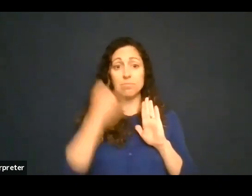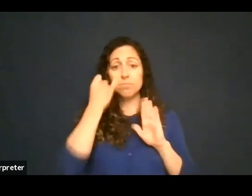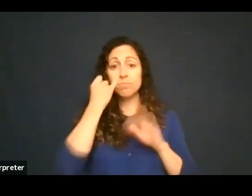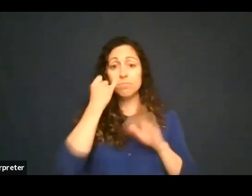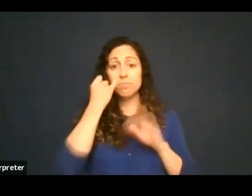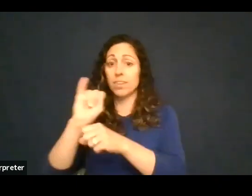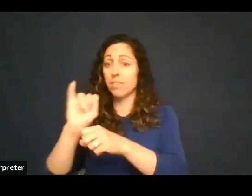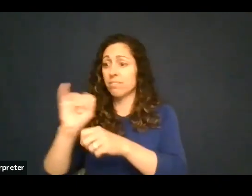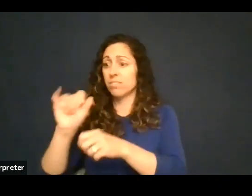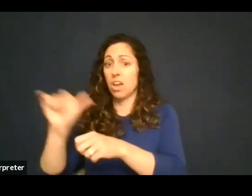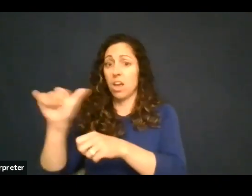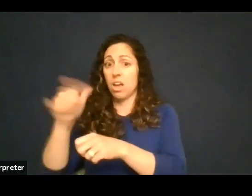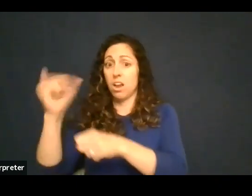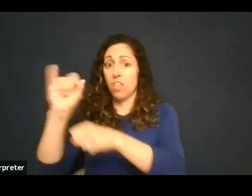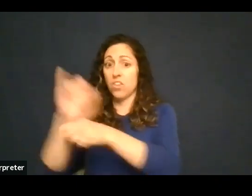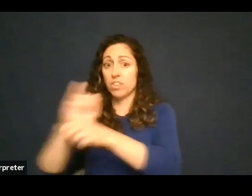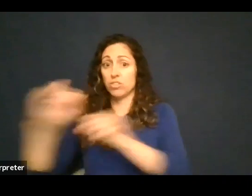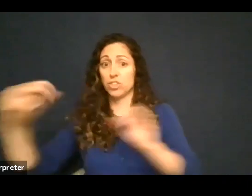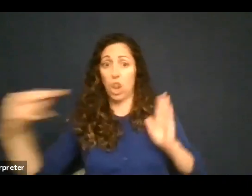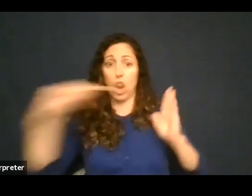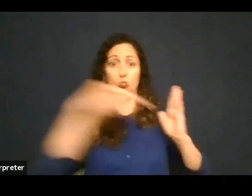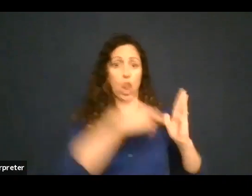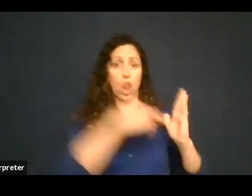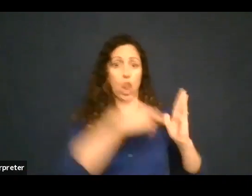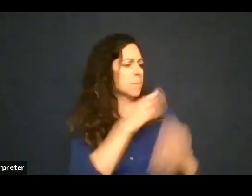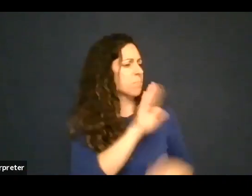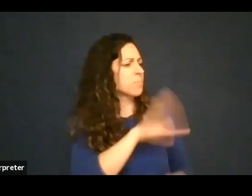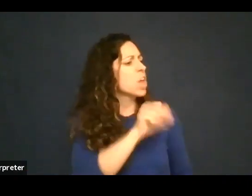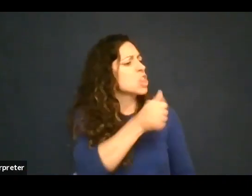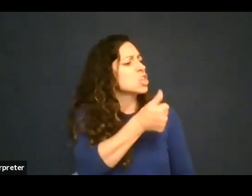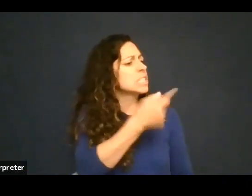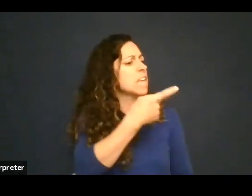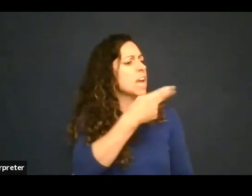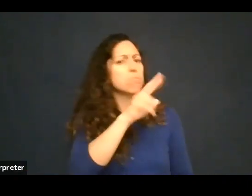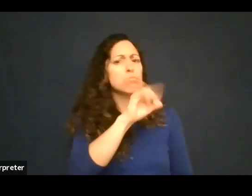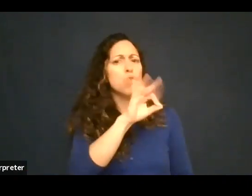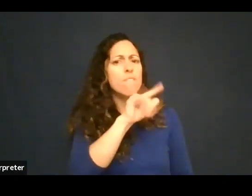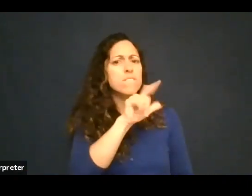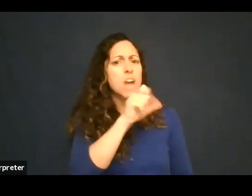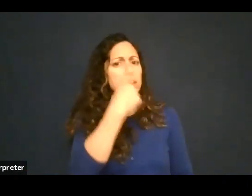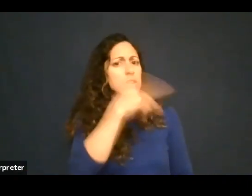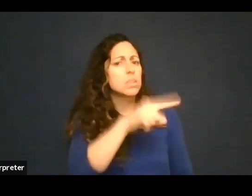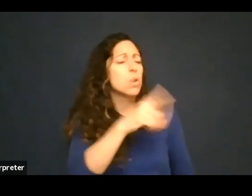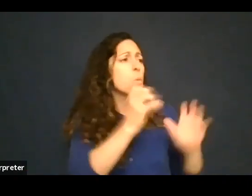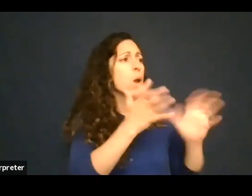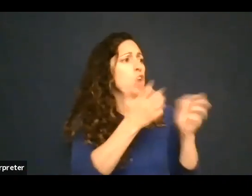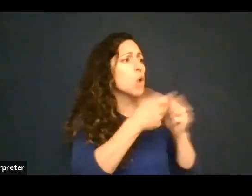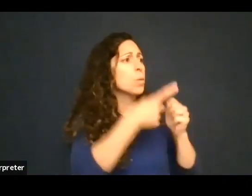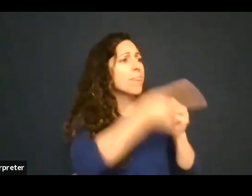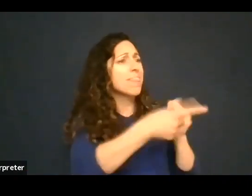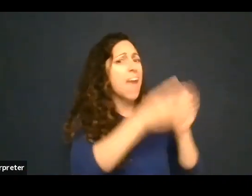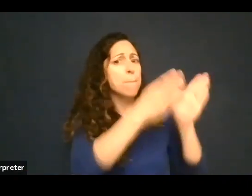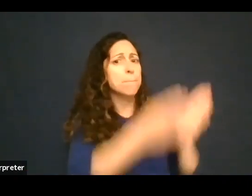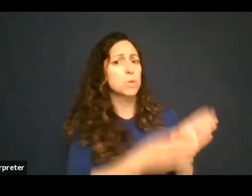there are ten profiles here, that we'd really like to talk to that person, we actually pass that information